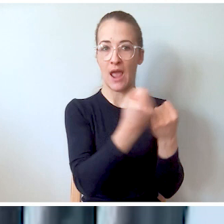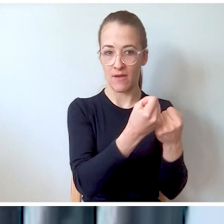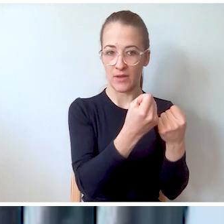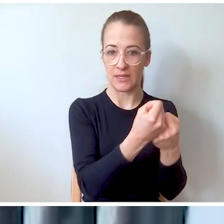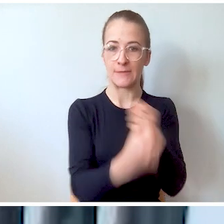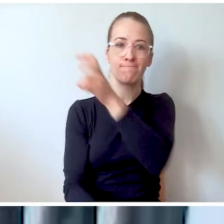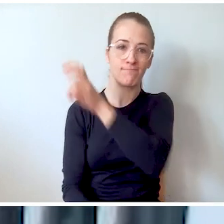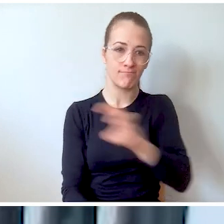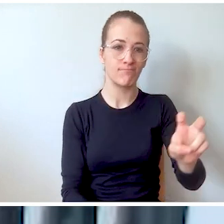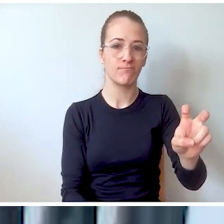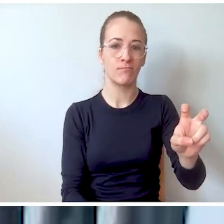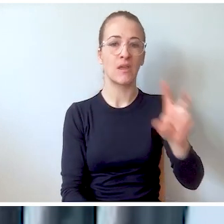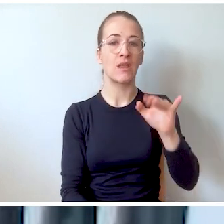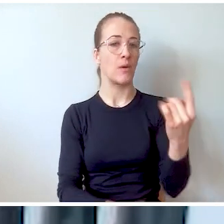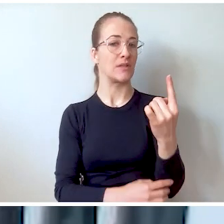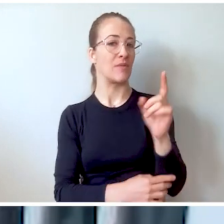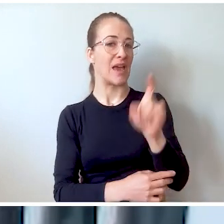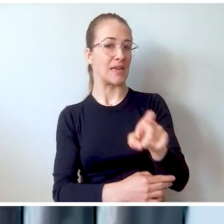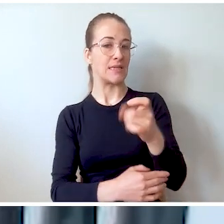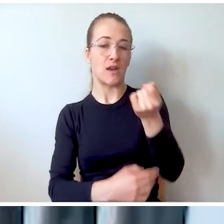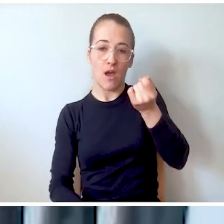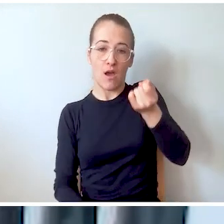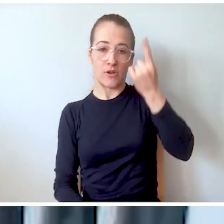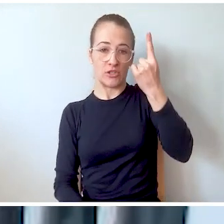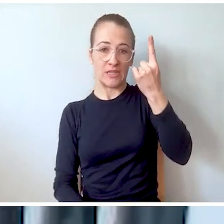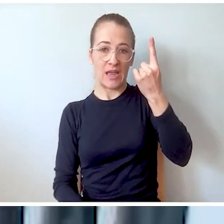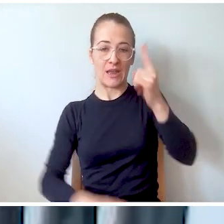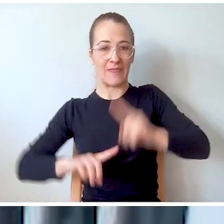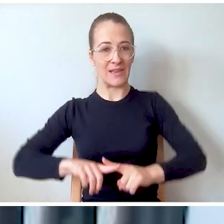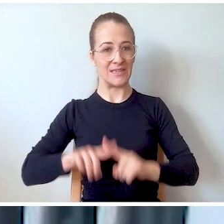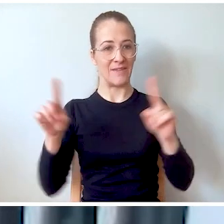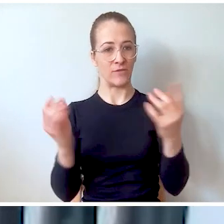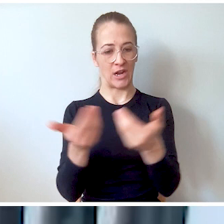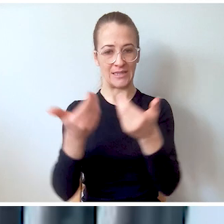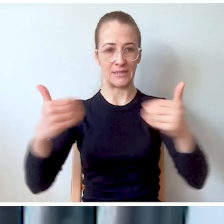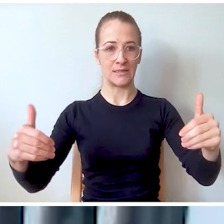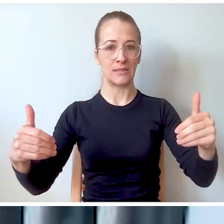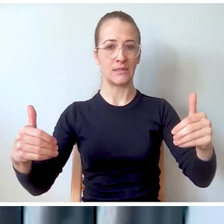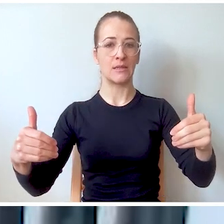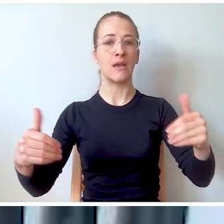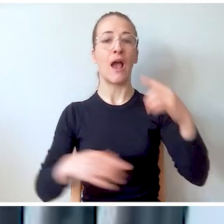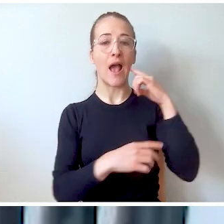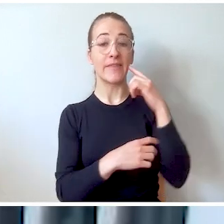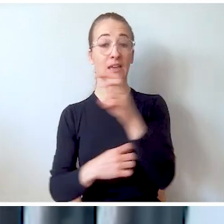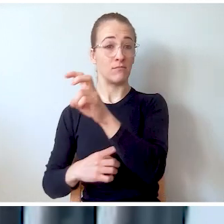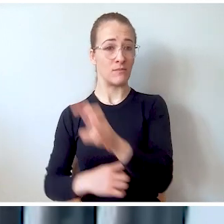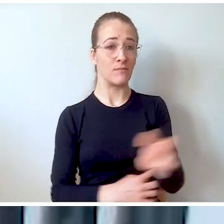That was something that I needed to understand the distinction between. So I think the transition from self-advocacy